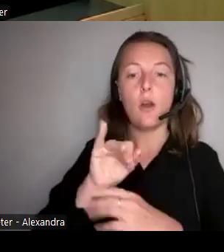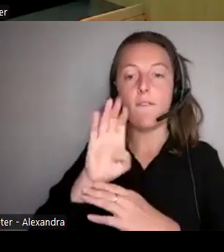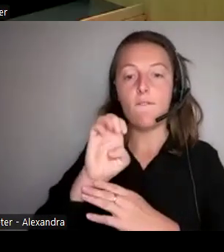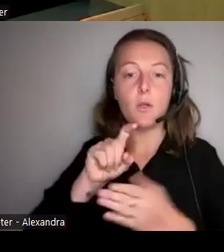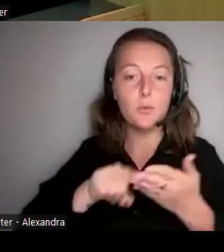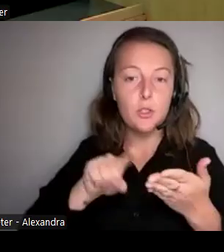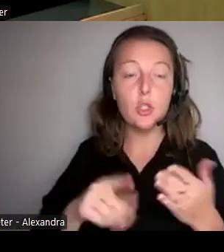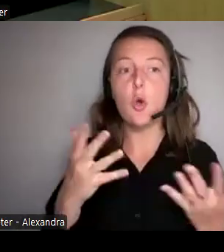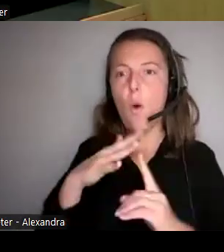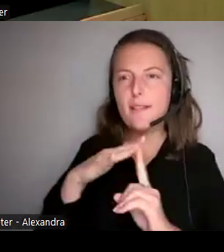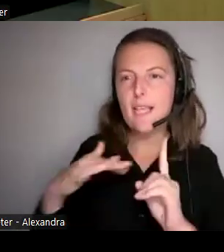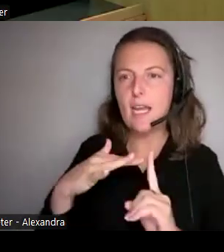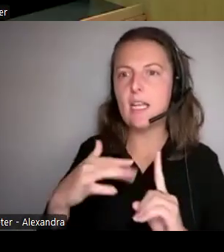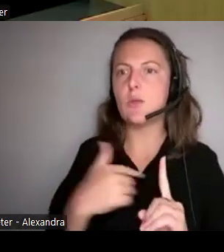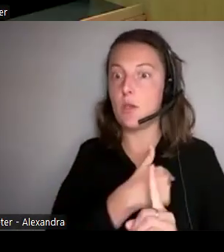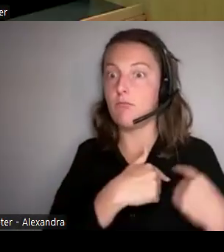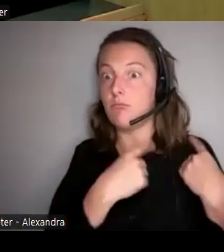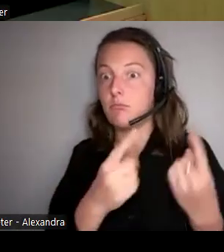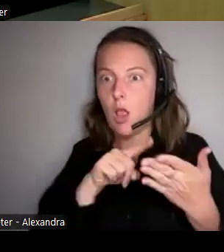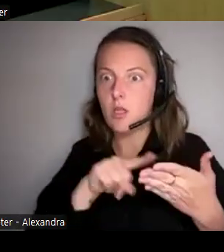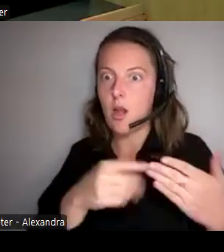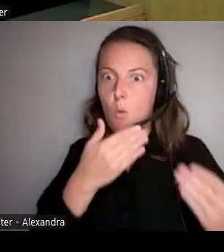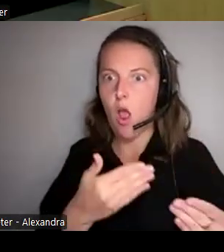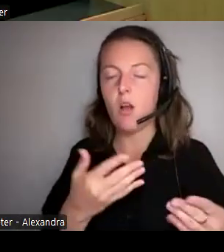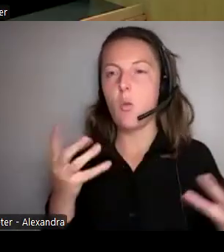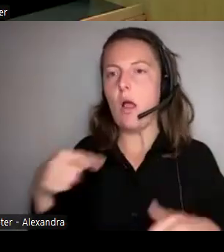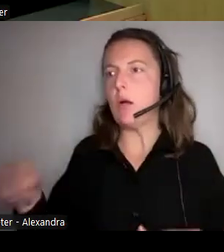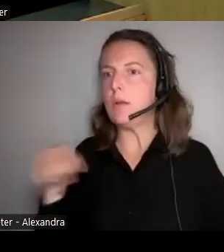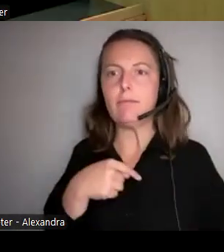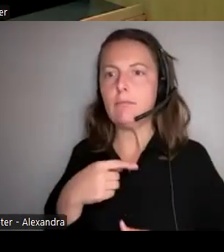studying pretty well what settings we haven't been studying. So for instance with youth, we didn't